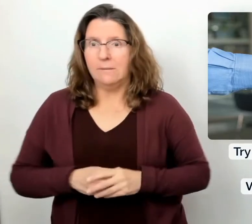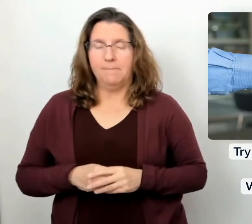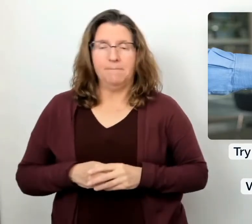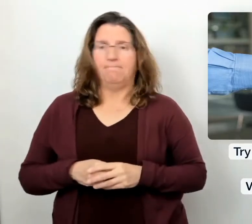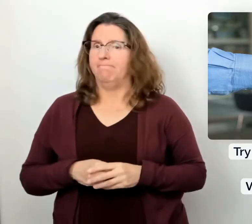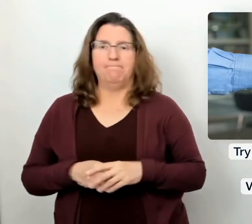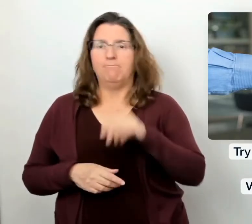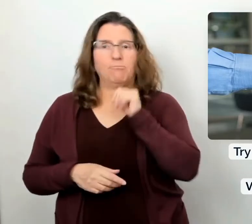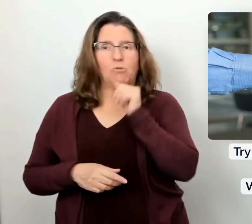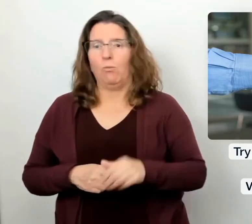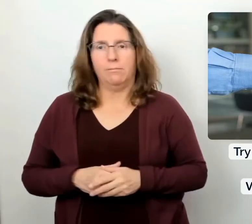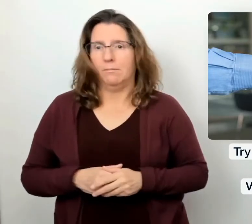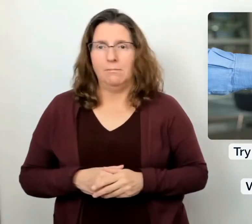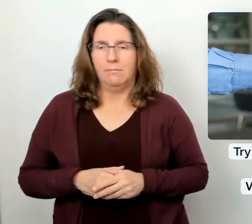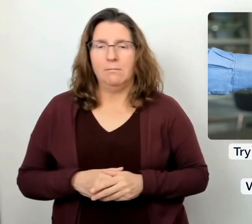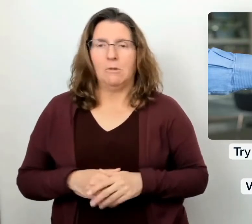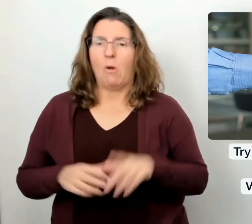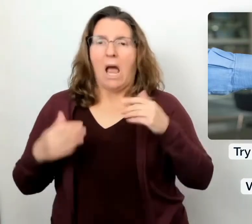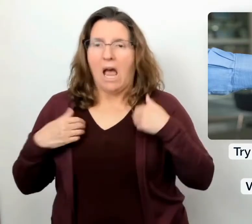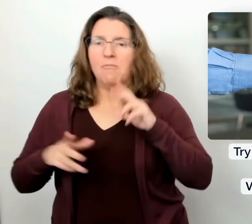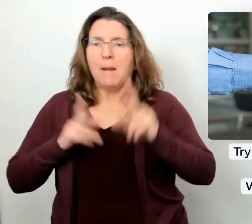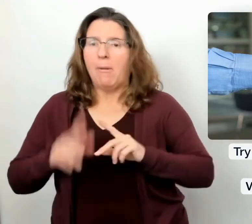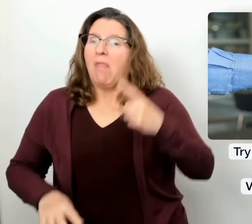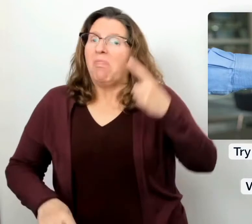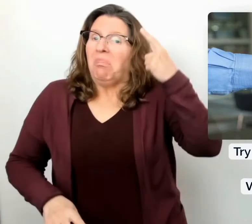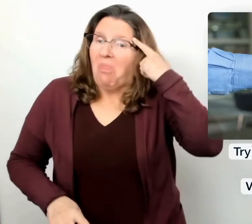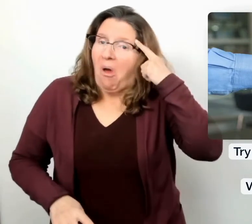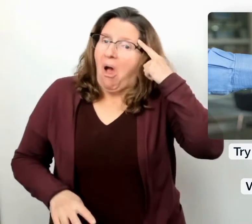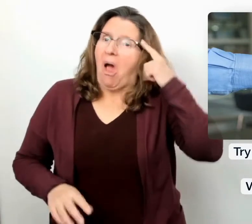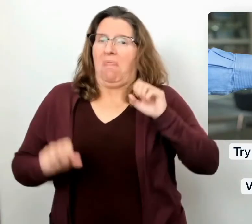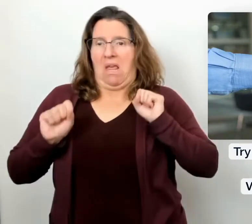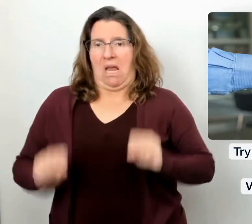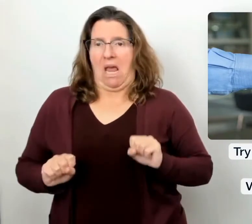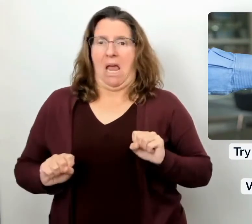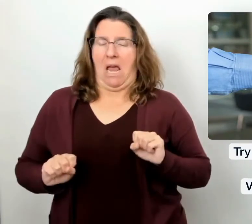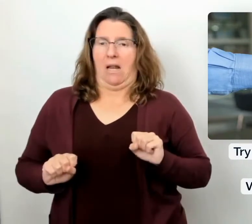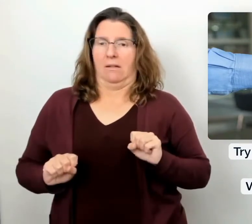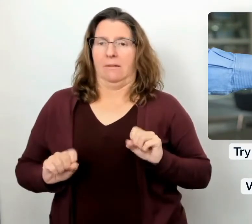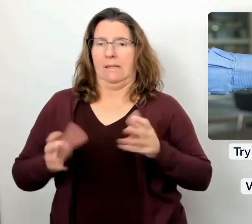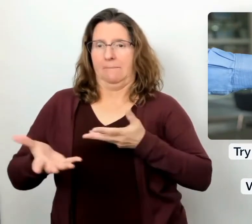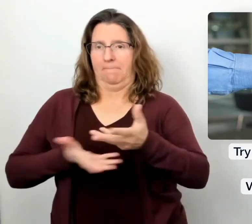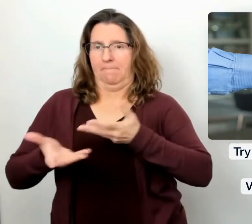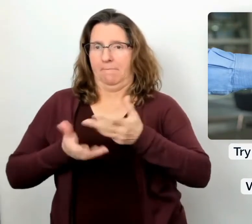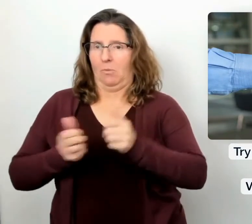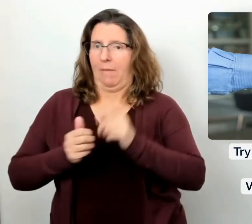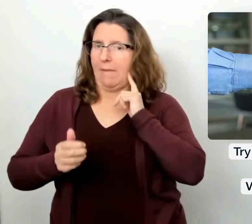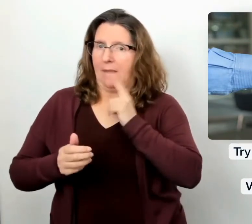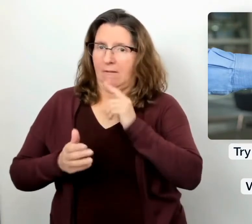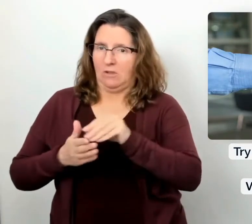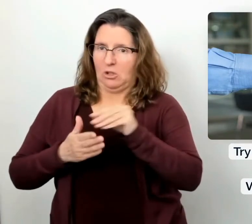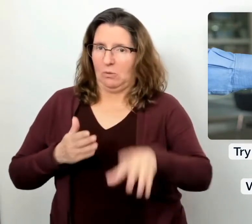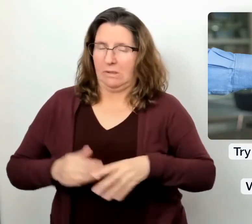My point is - those teachers and those interpreters were NOT educational resources.